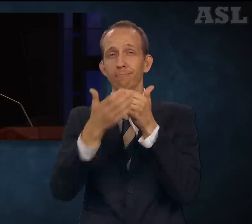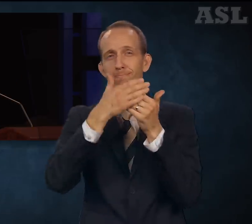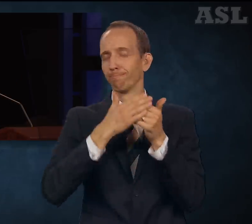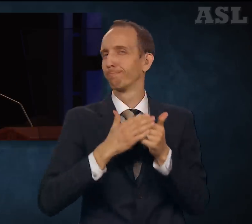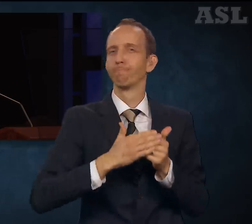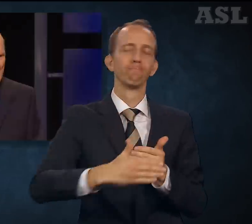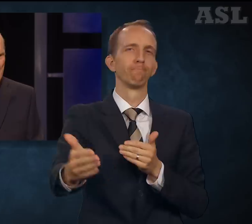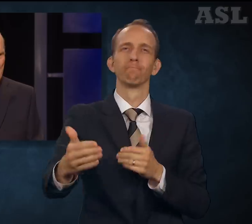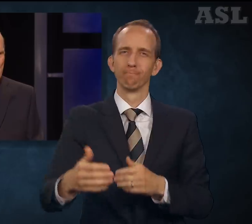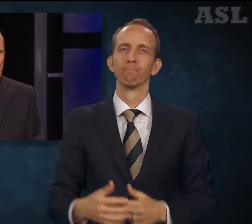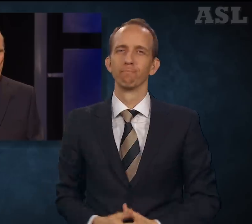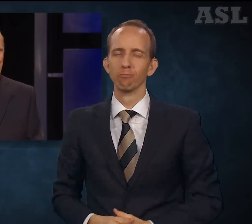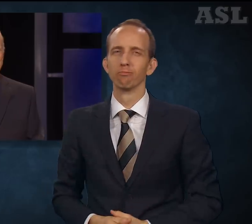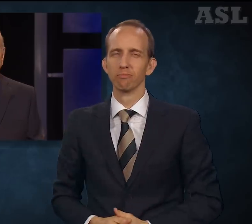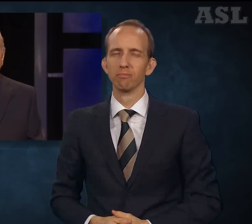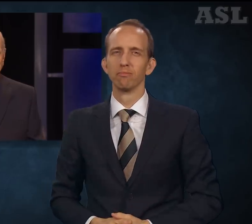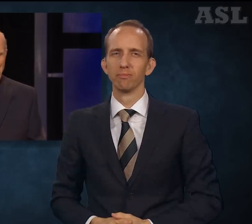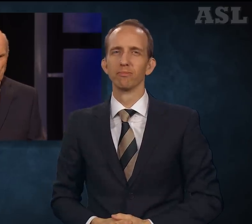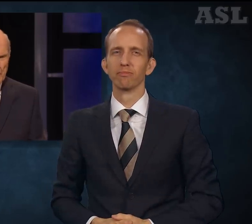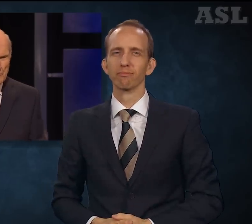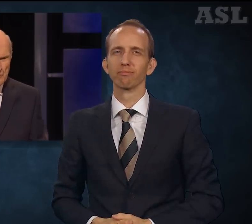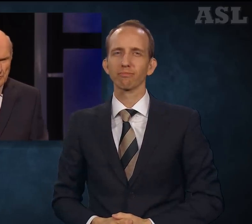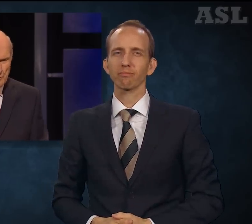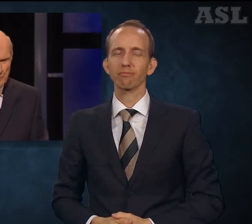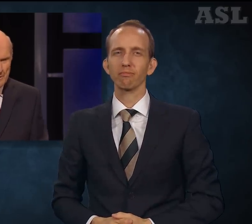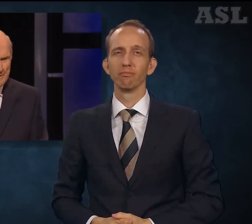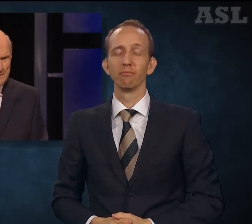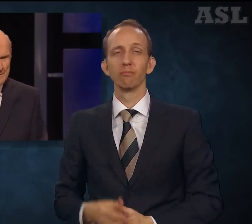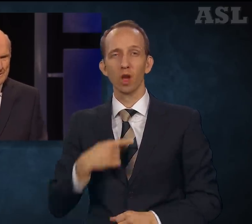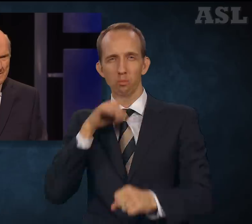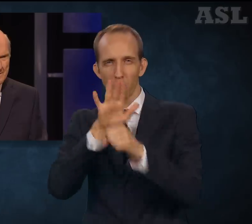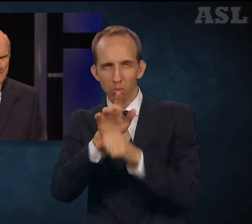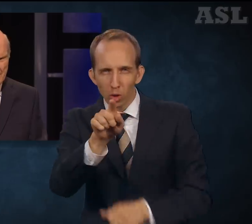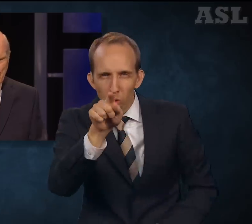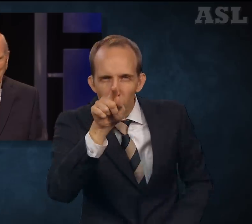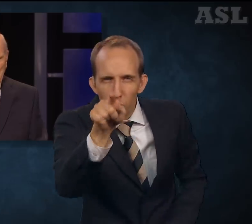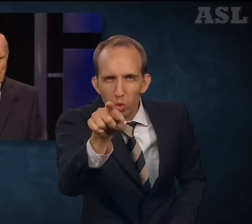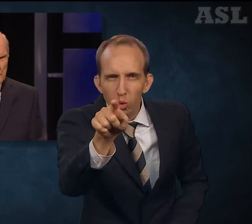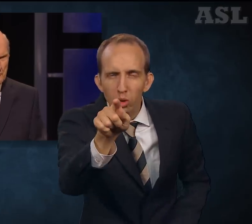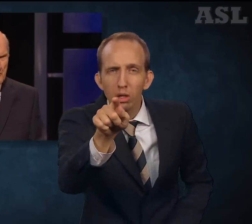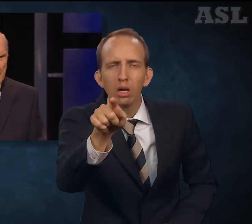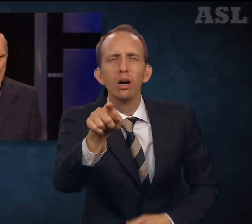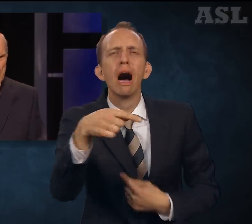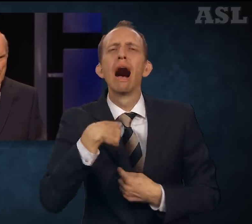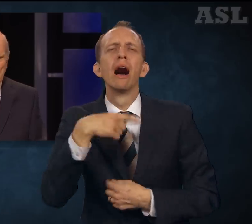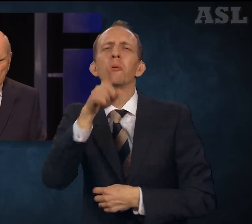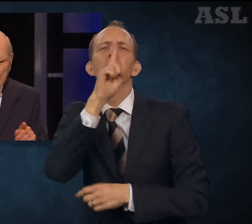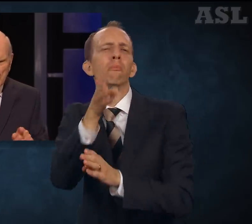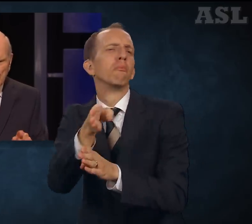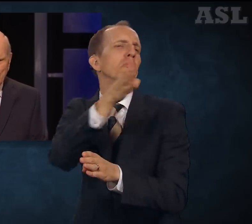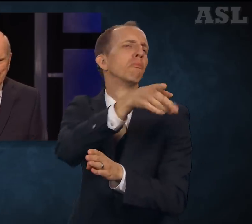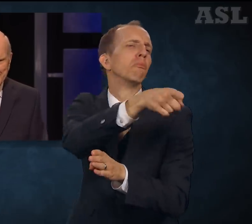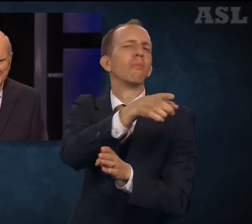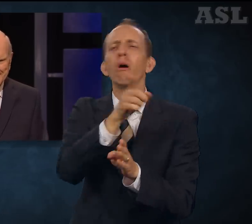BIGGER DIFFERENCE IN YOUR